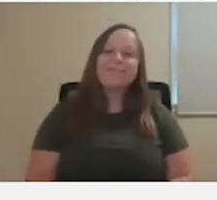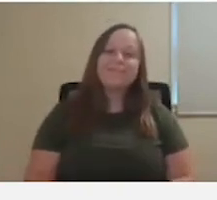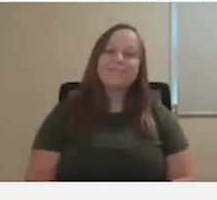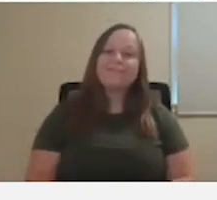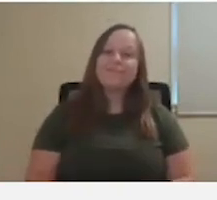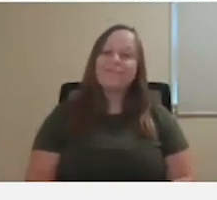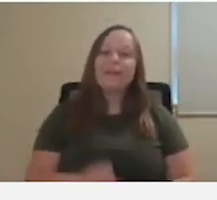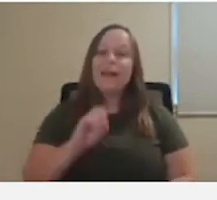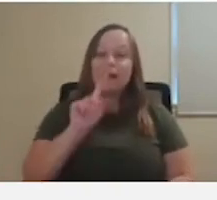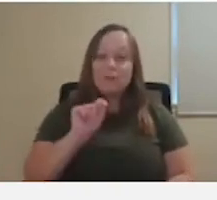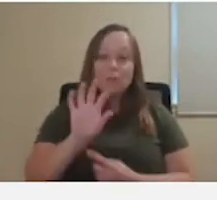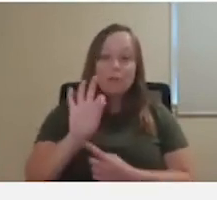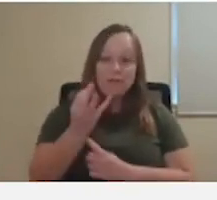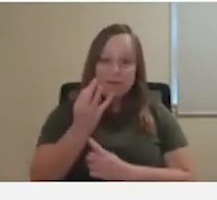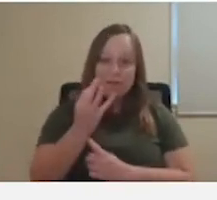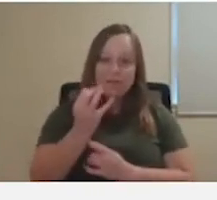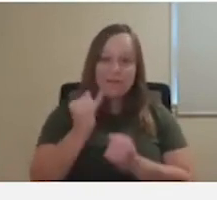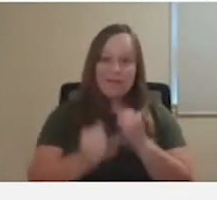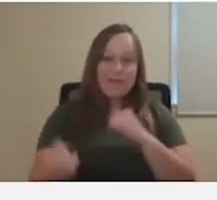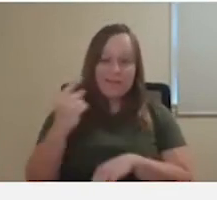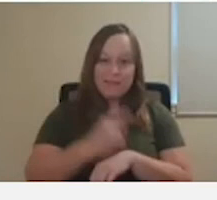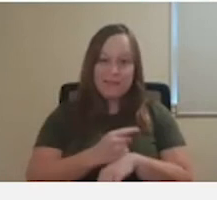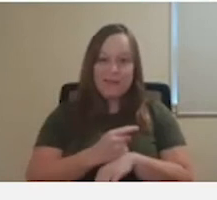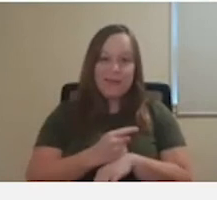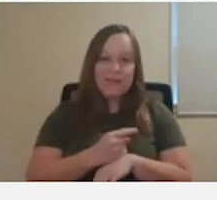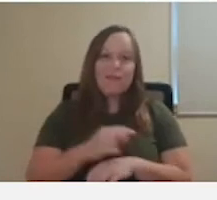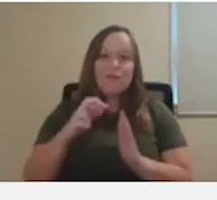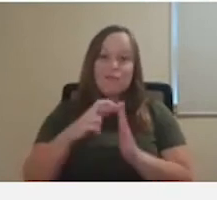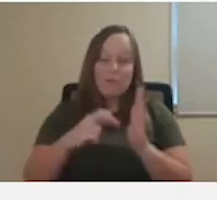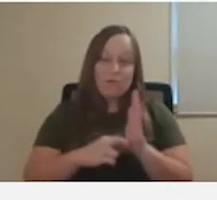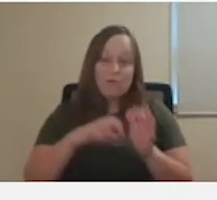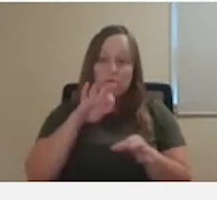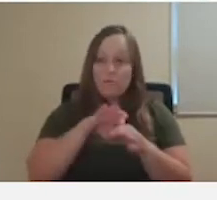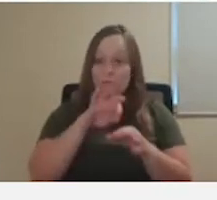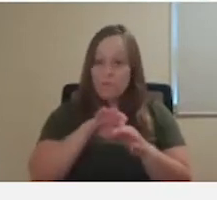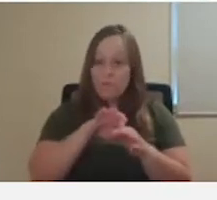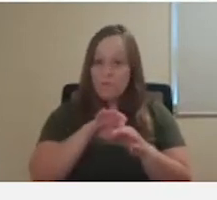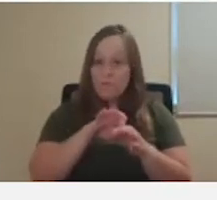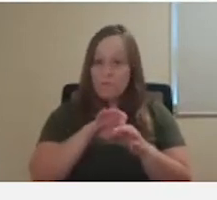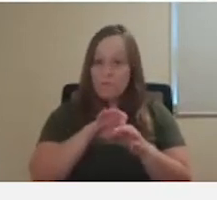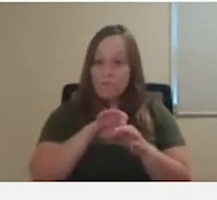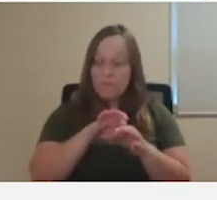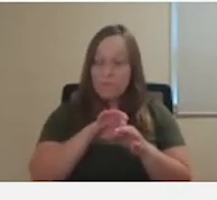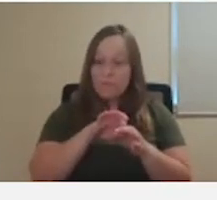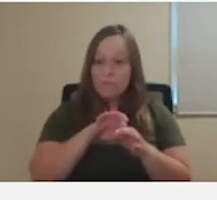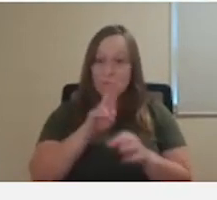October 9 is your last day to register to vote by postal mail.